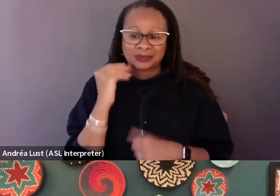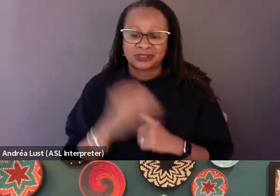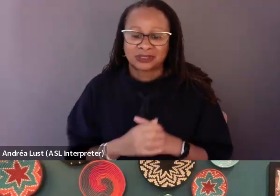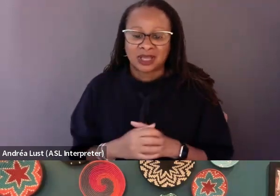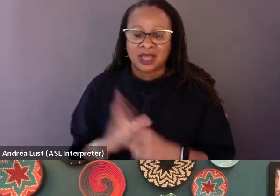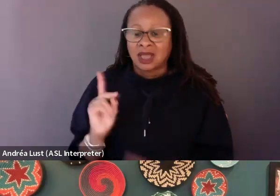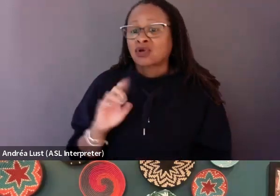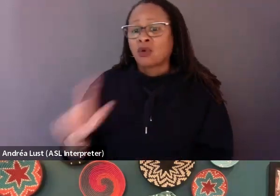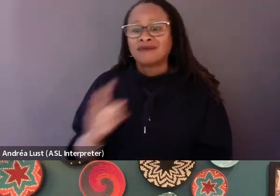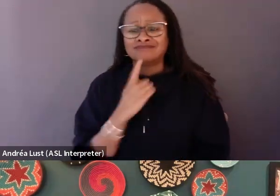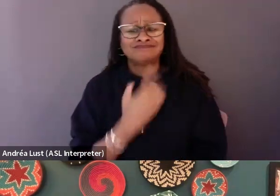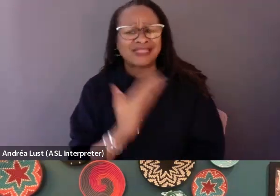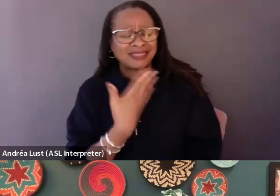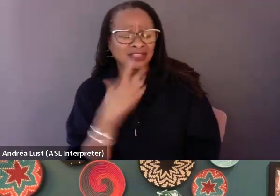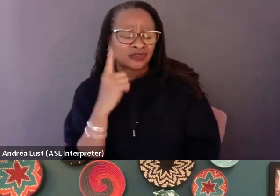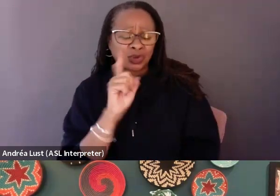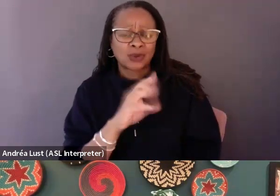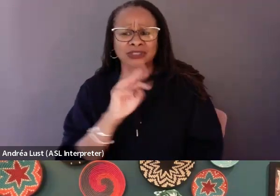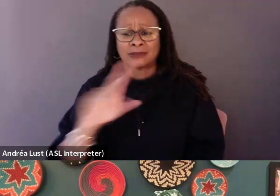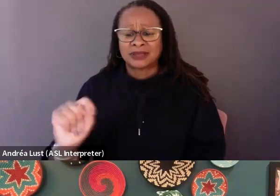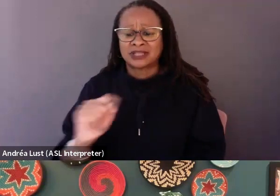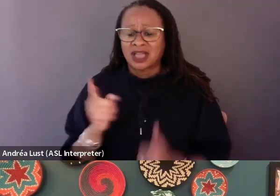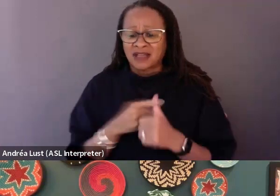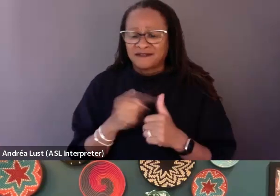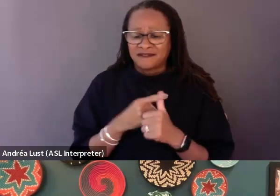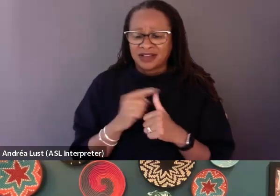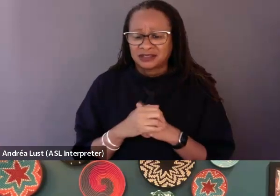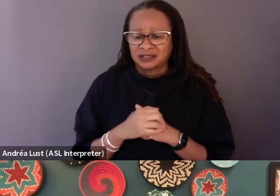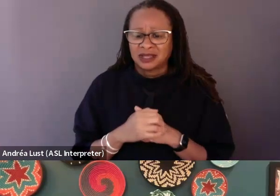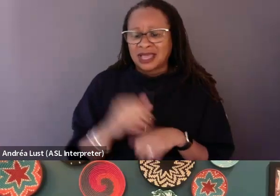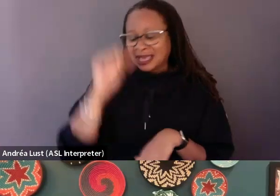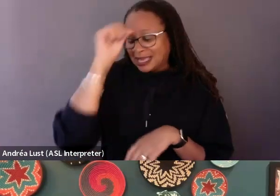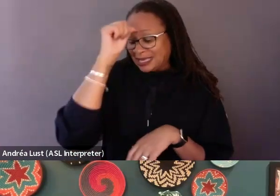I think first, I always like to preface with saying India has an equally rich,